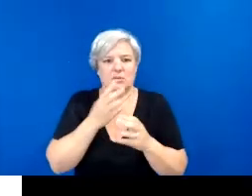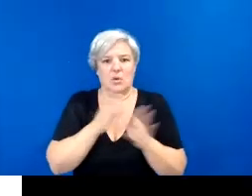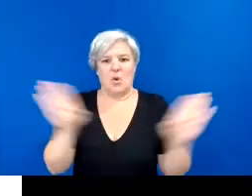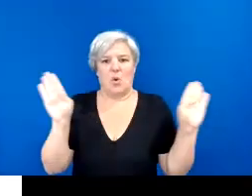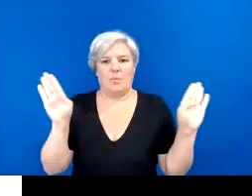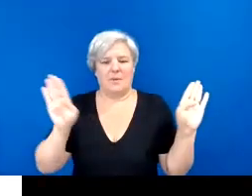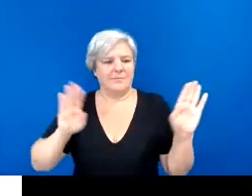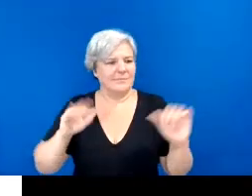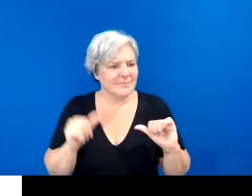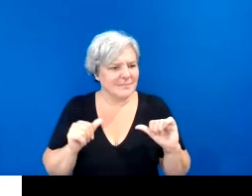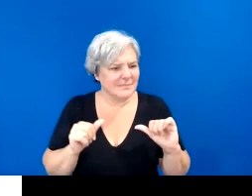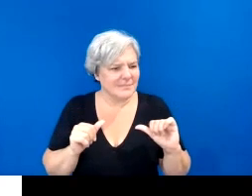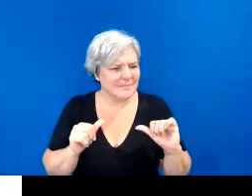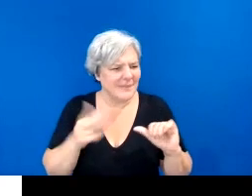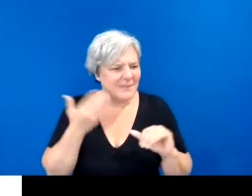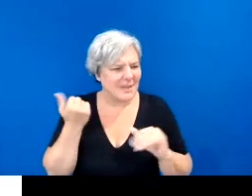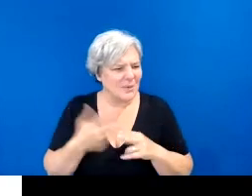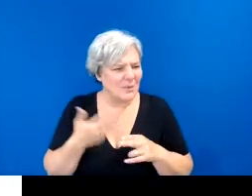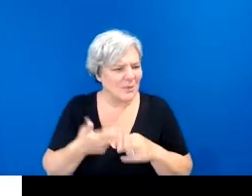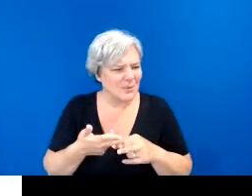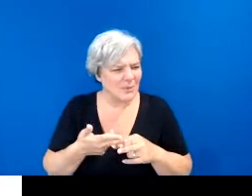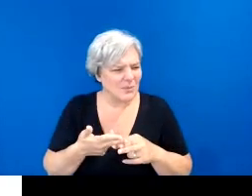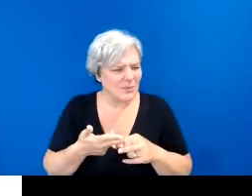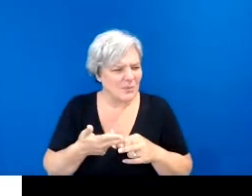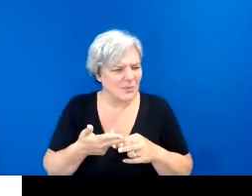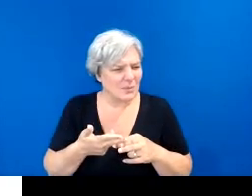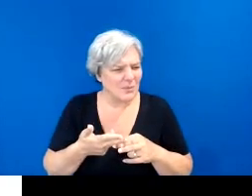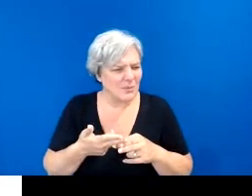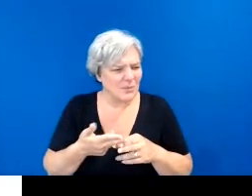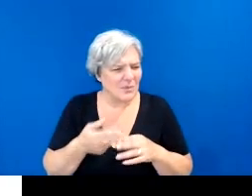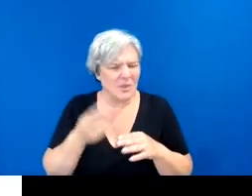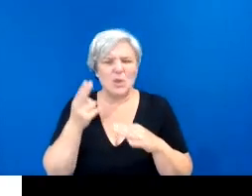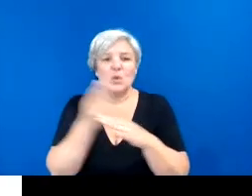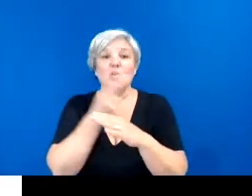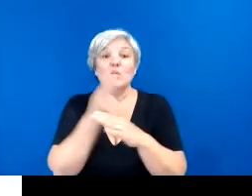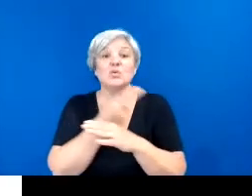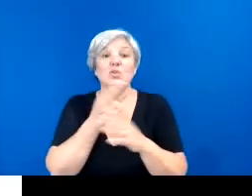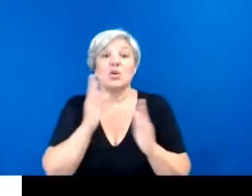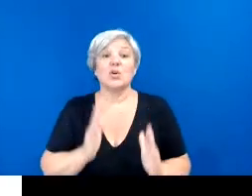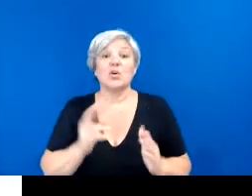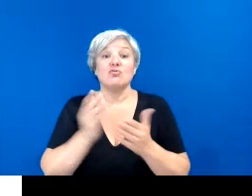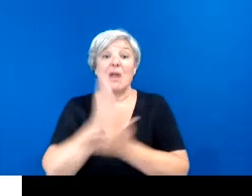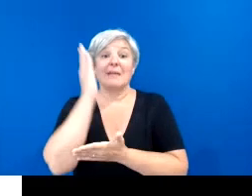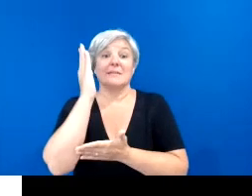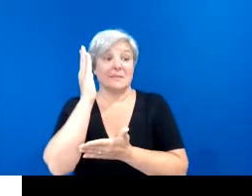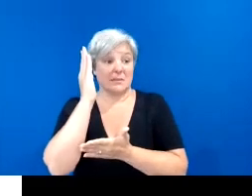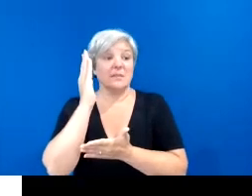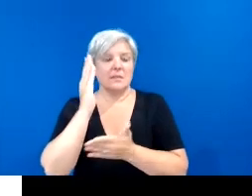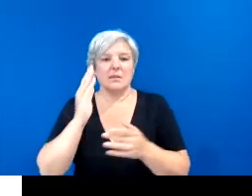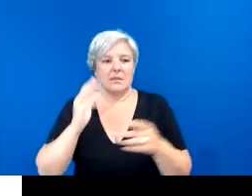I can't see it any more. The usage rights option and the advanced search screen. I know it's really small,